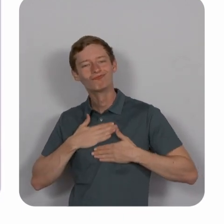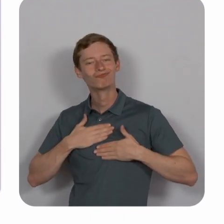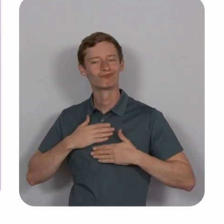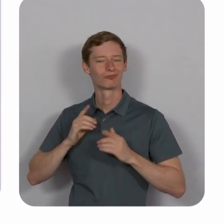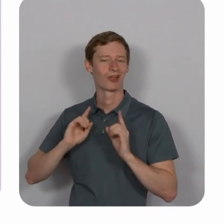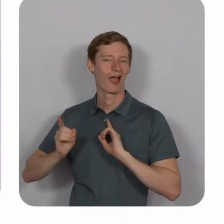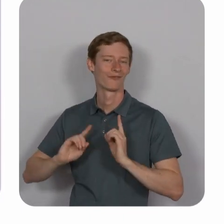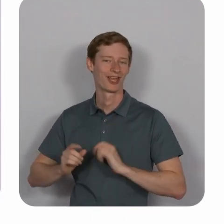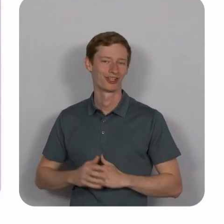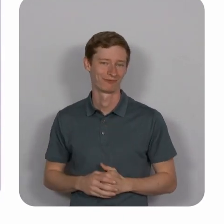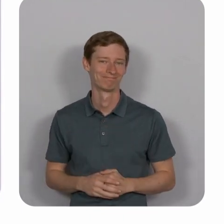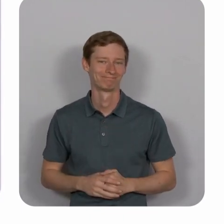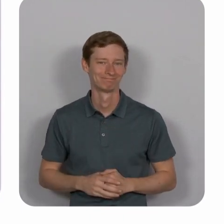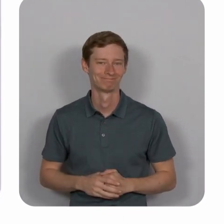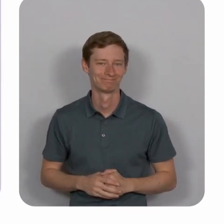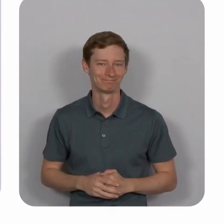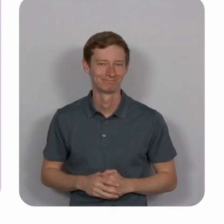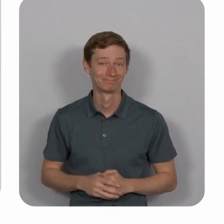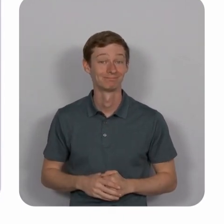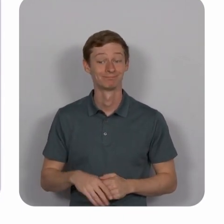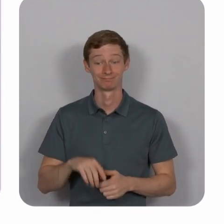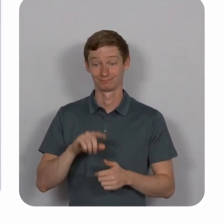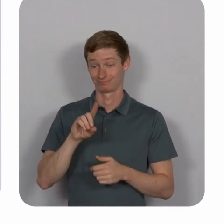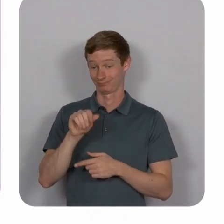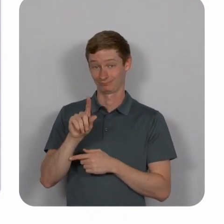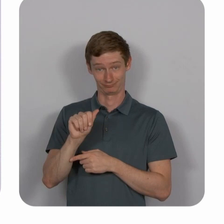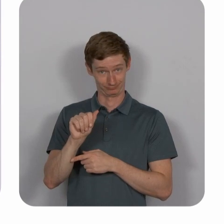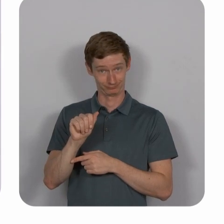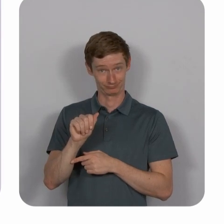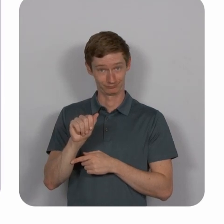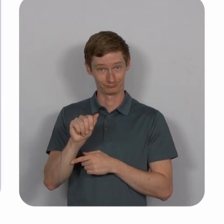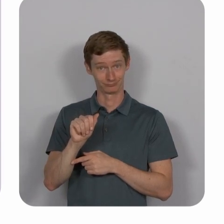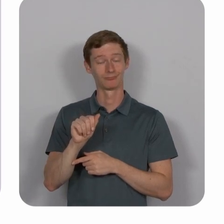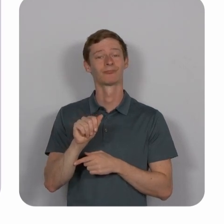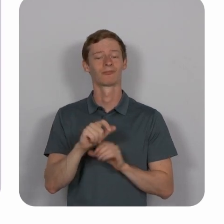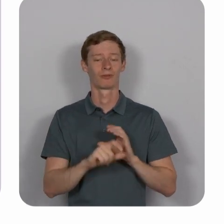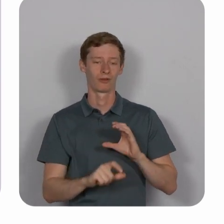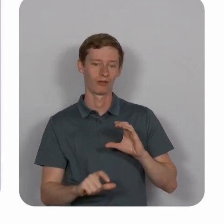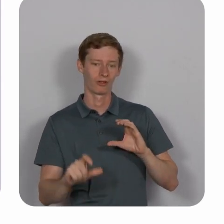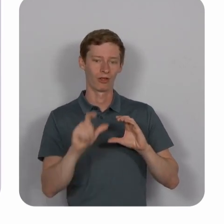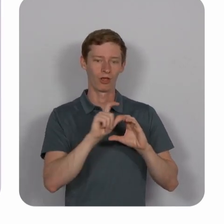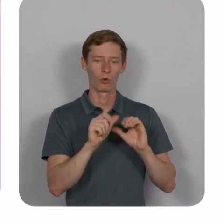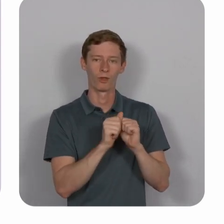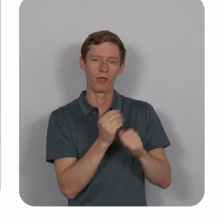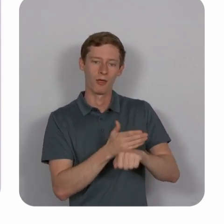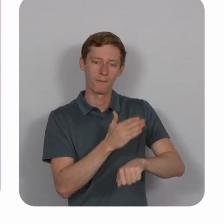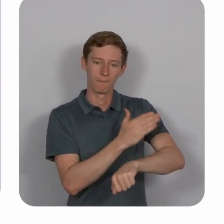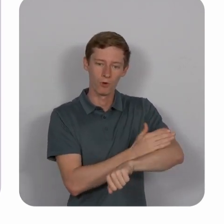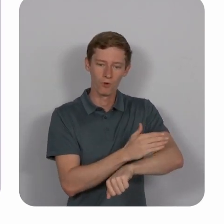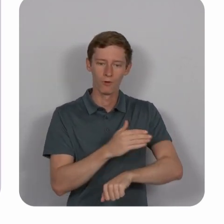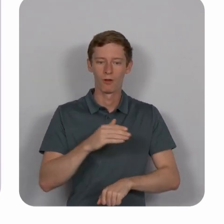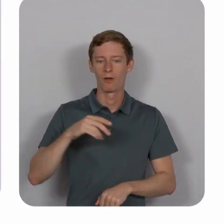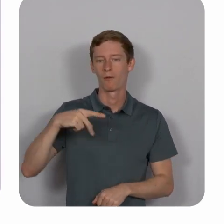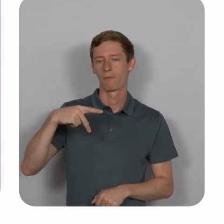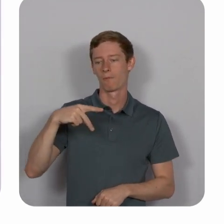The data has been used with an improved proximal policy optimization,